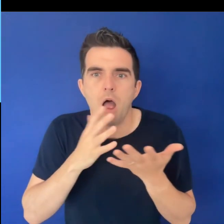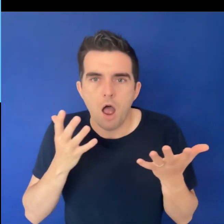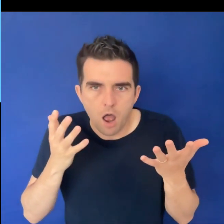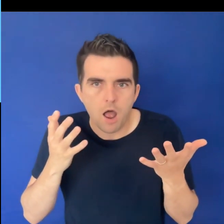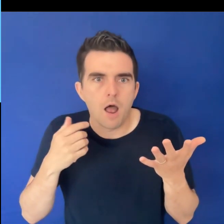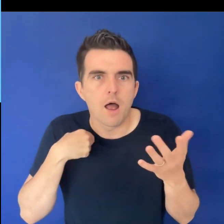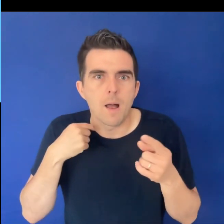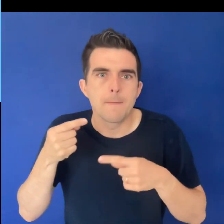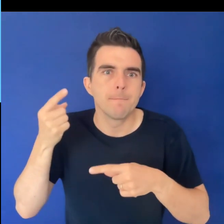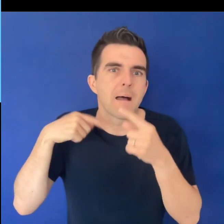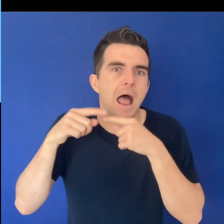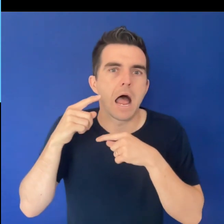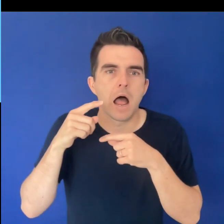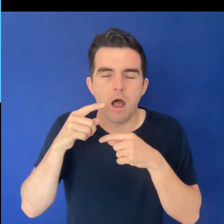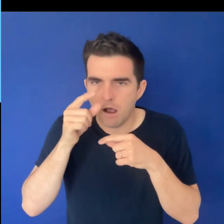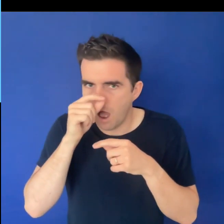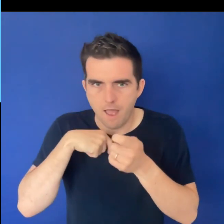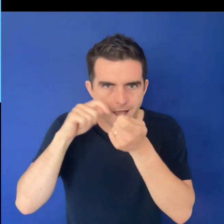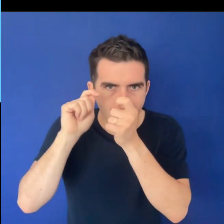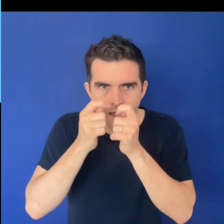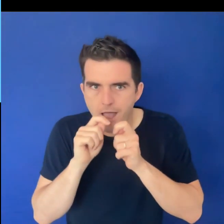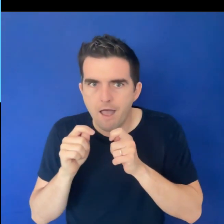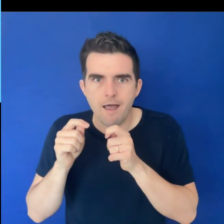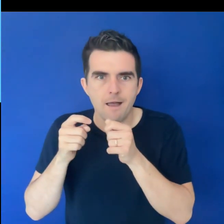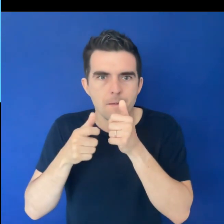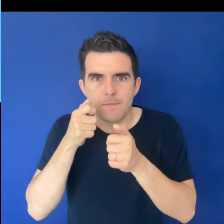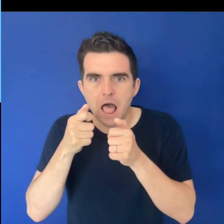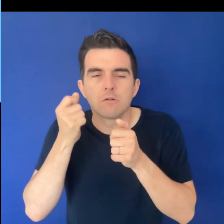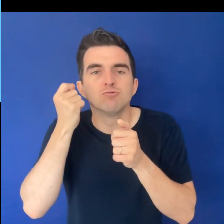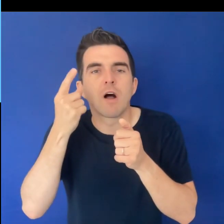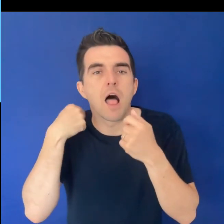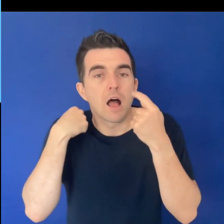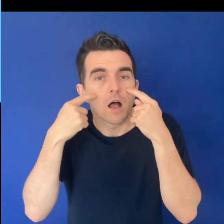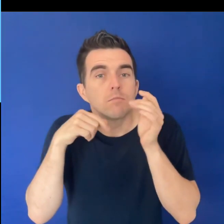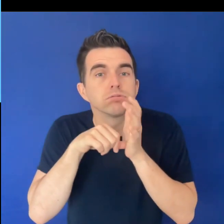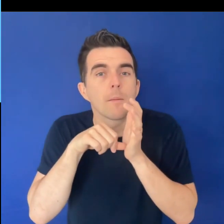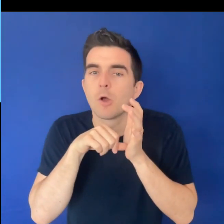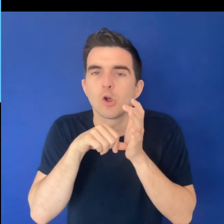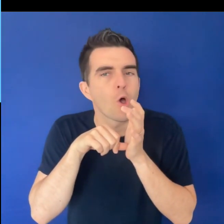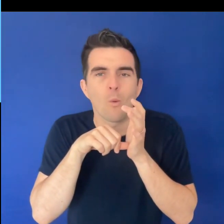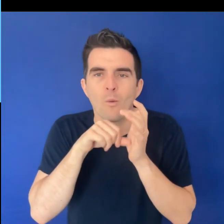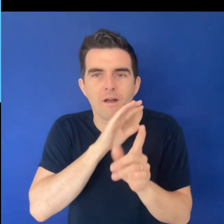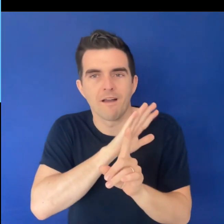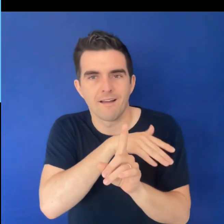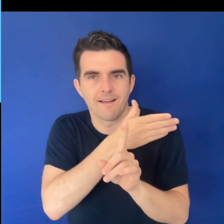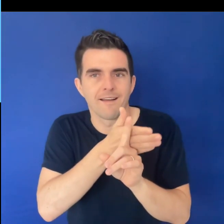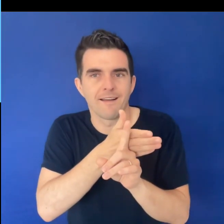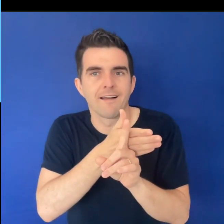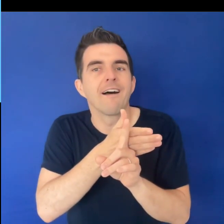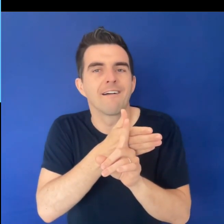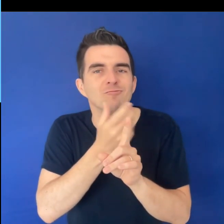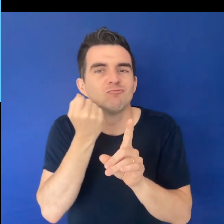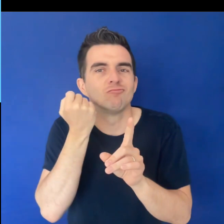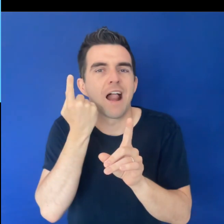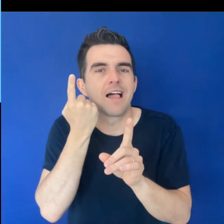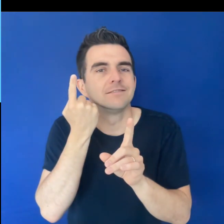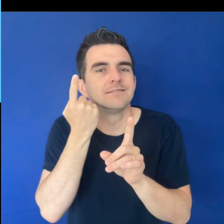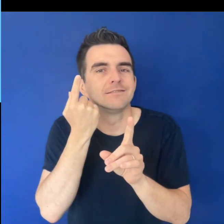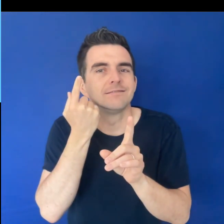for myself to boot up the game and realise that my vision wasn’t the problem, it was that up until